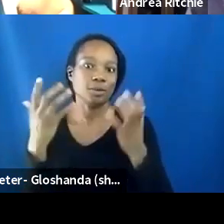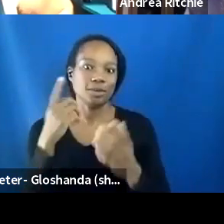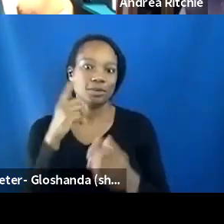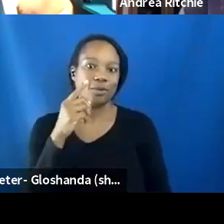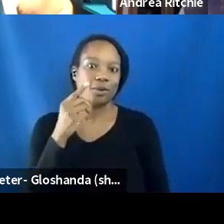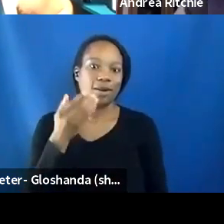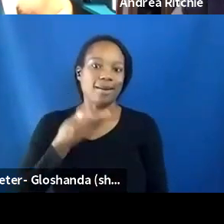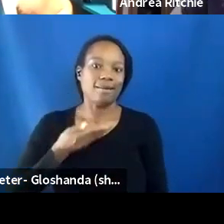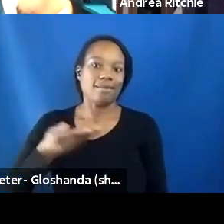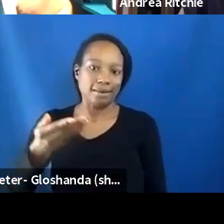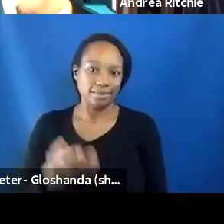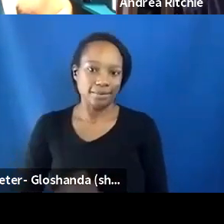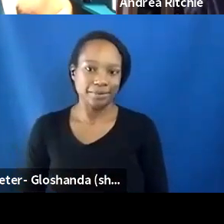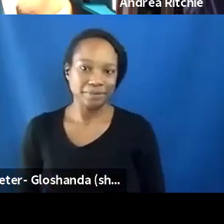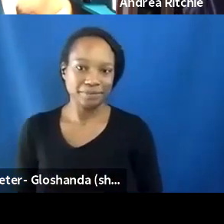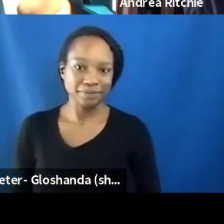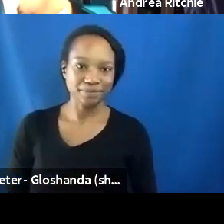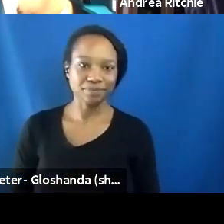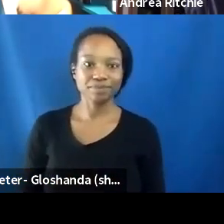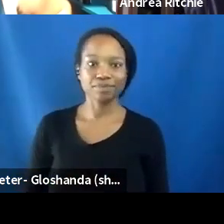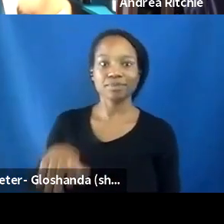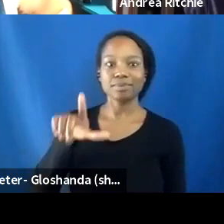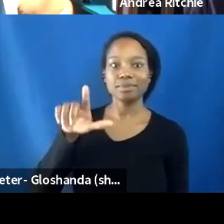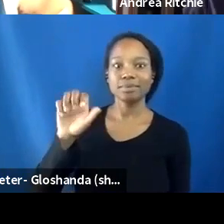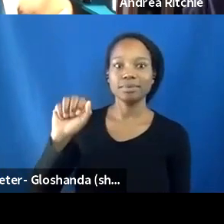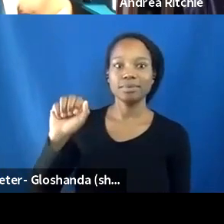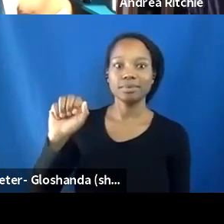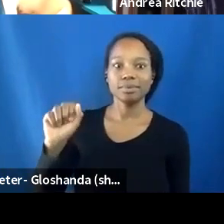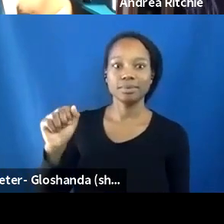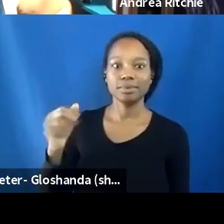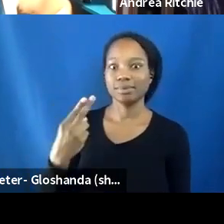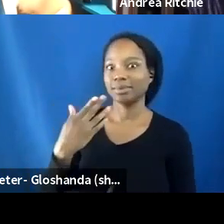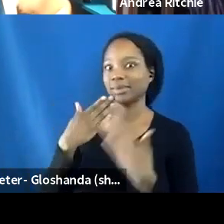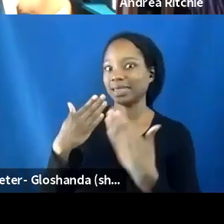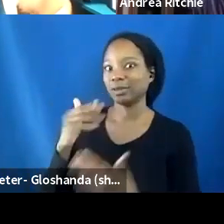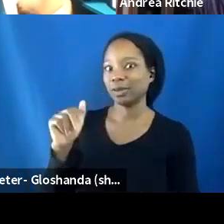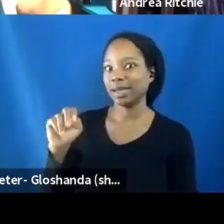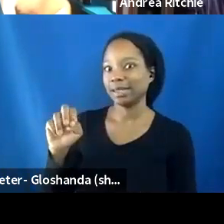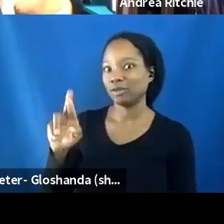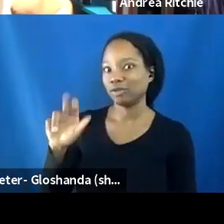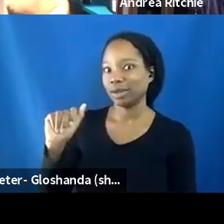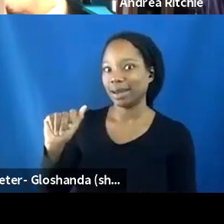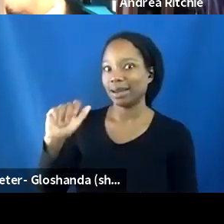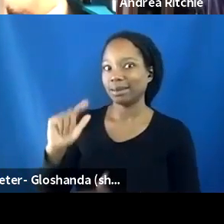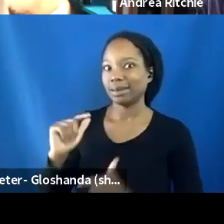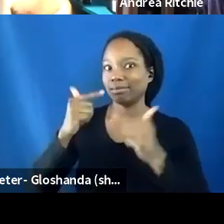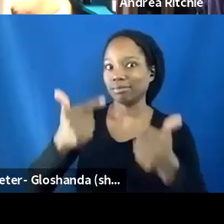Thank you, Andrea. Yolo, this is Leah speaking. Yolo, go for it. This is Yolo speaking.